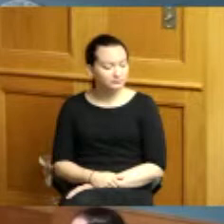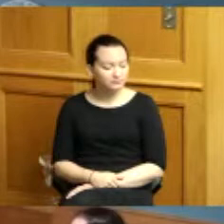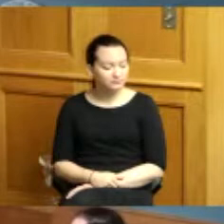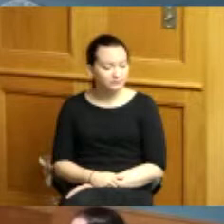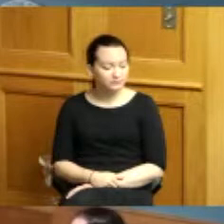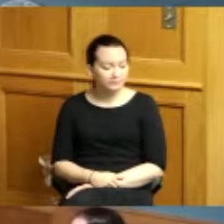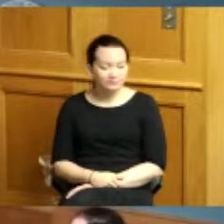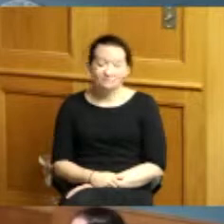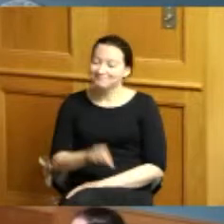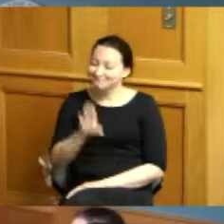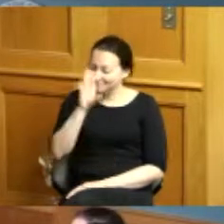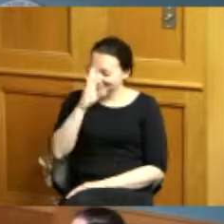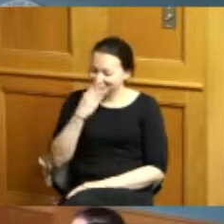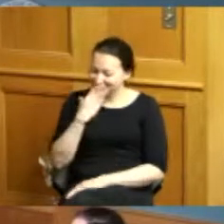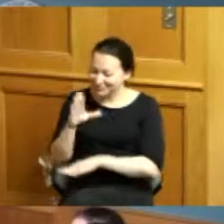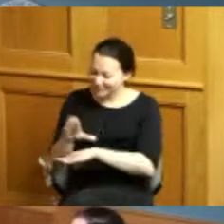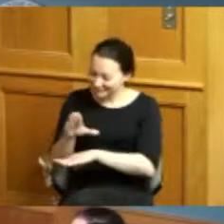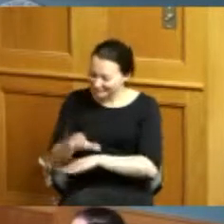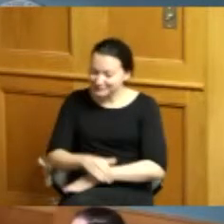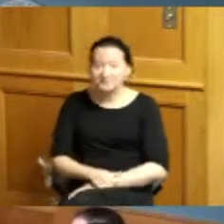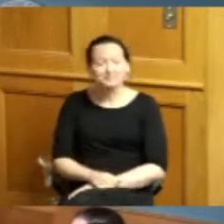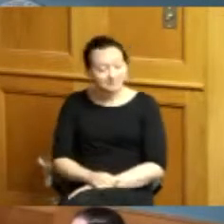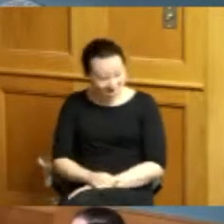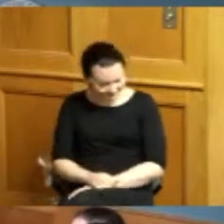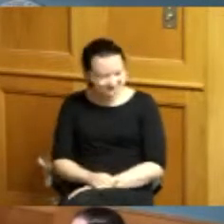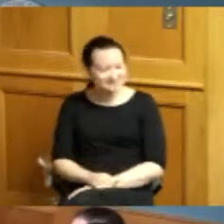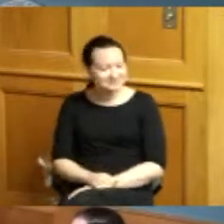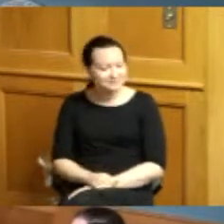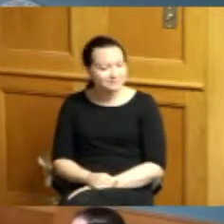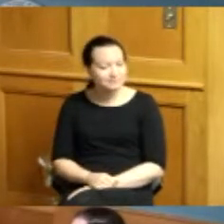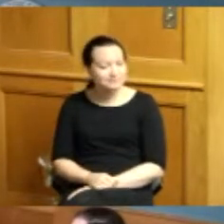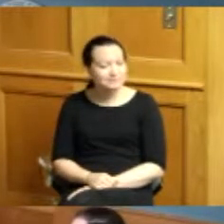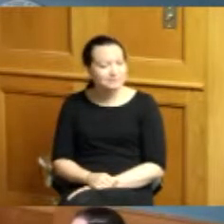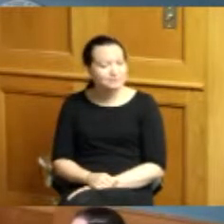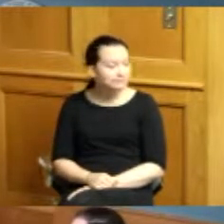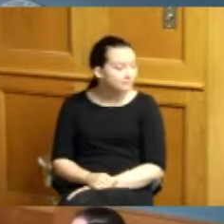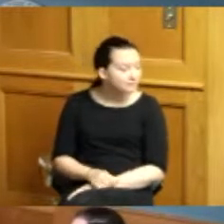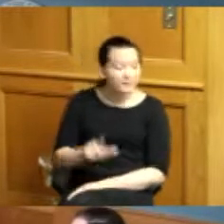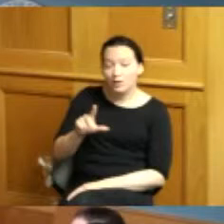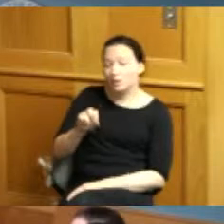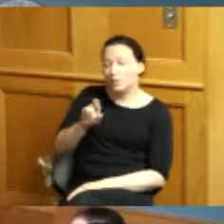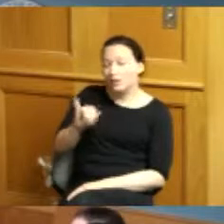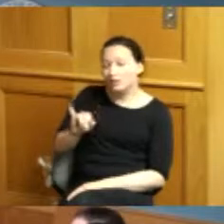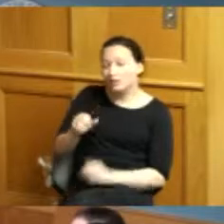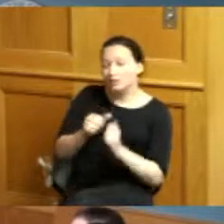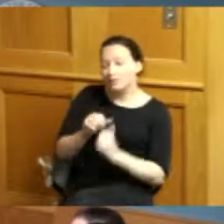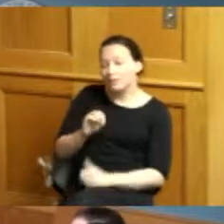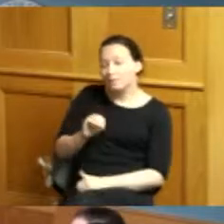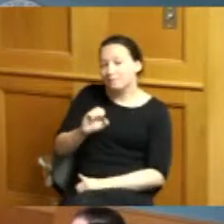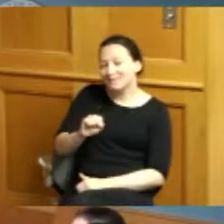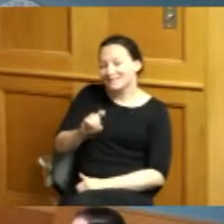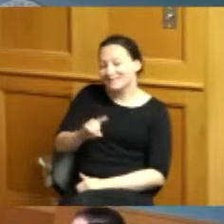good afternoon good afternoon Lauren degarisia with MSD I also have Jack renekamp and Matt